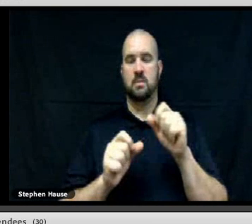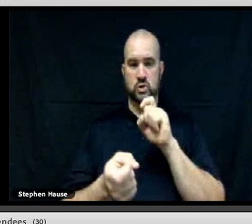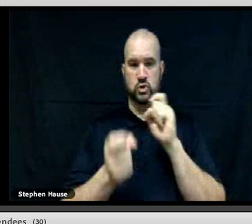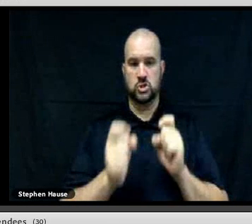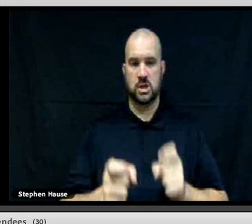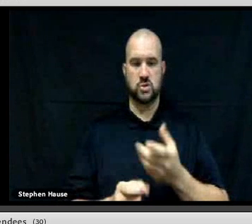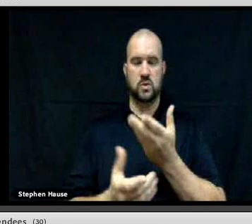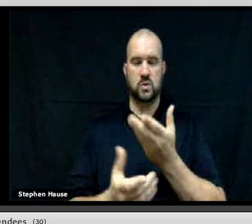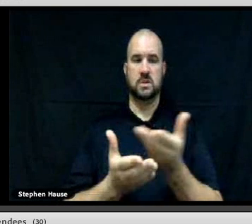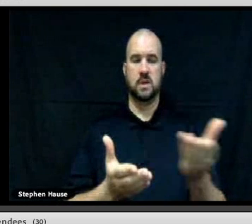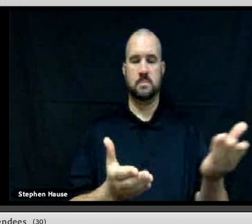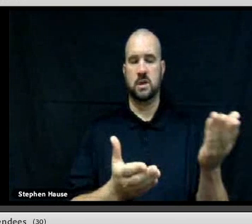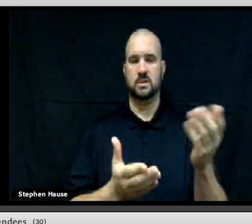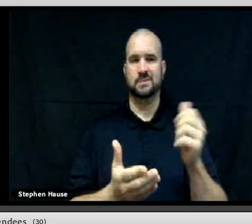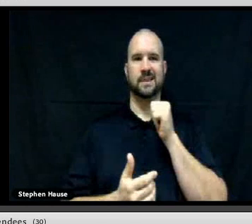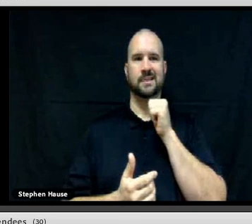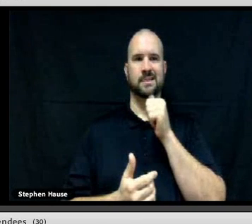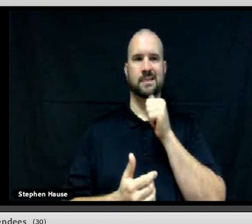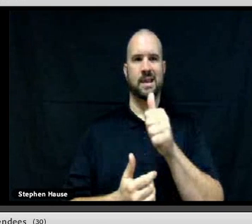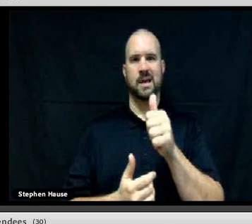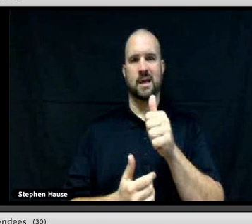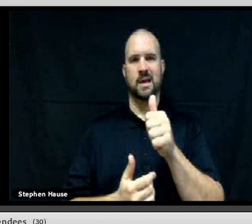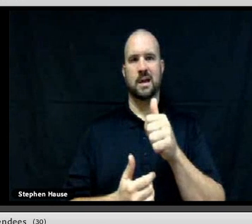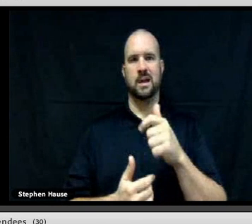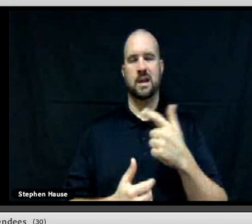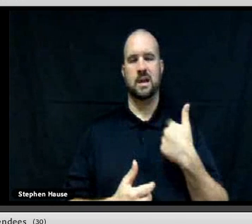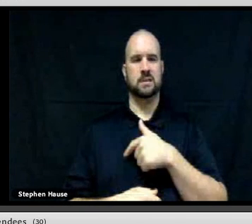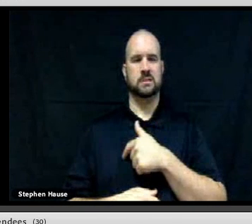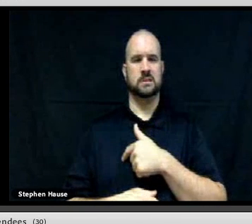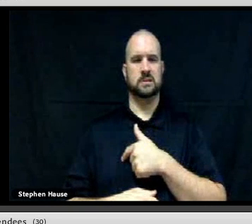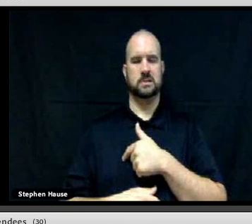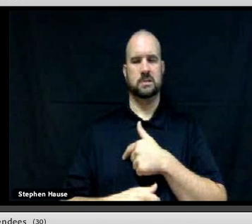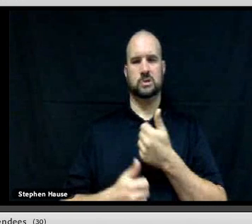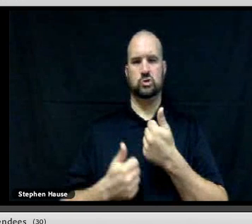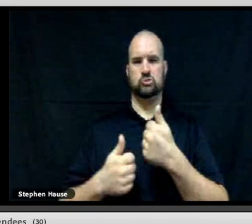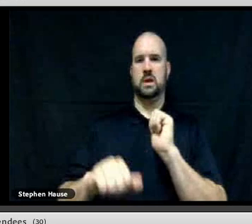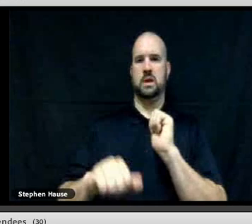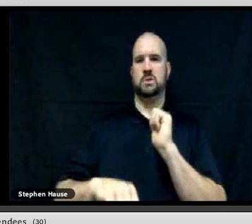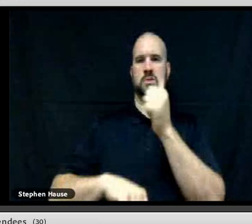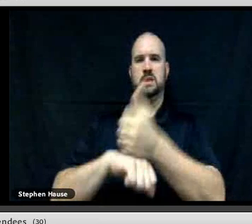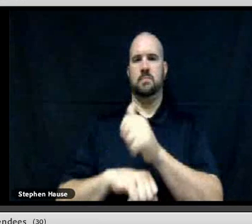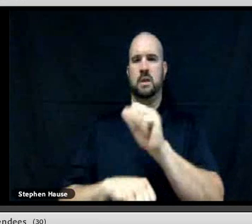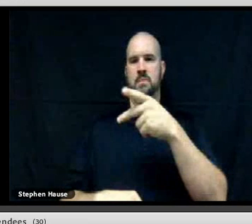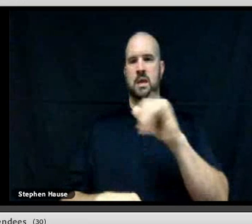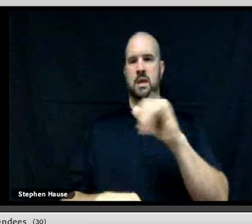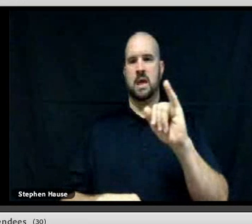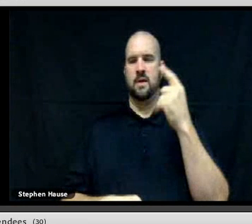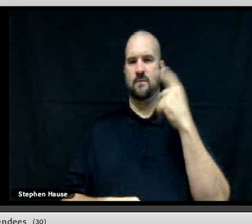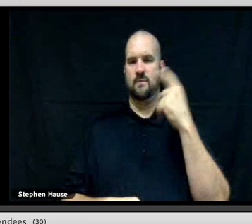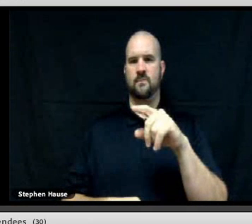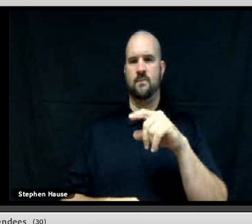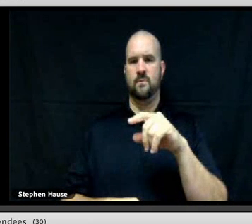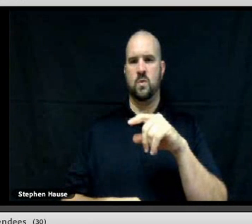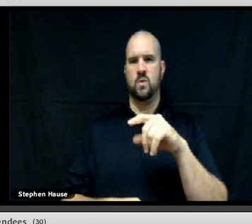them trying to develop an API for Islandora, um, so we were thinking sort of a work-around that situation.